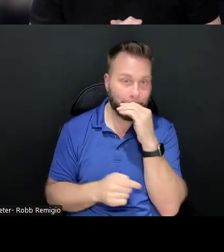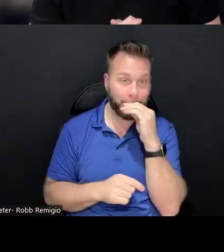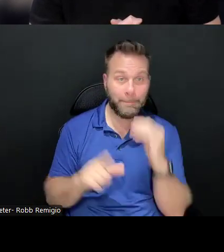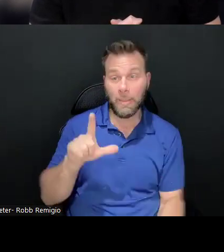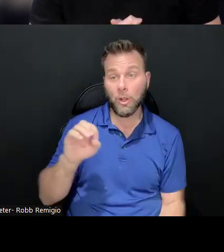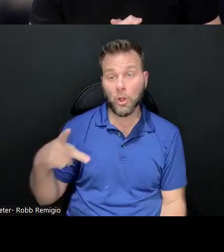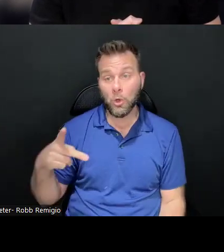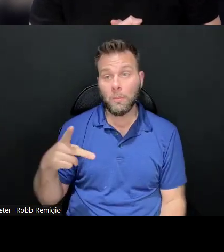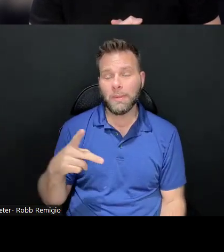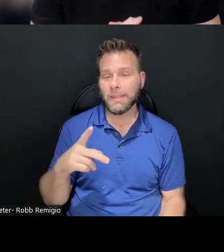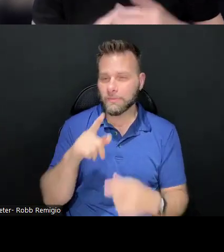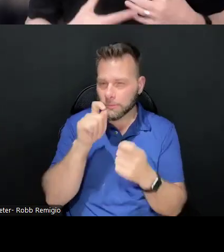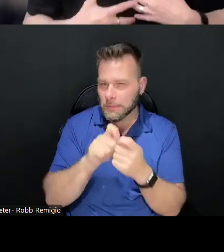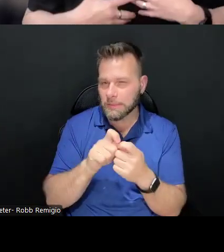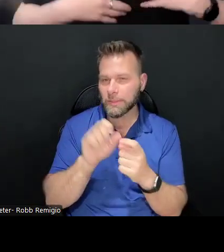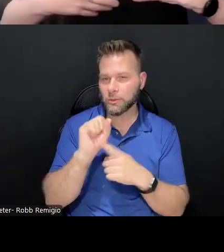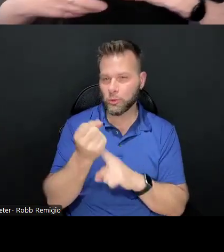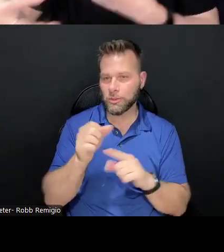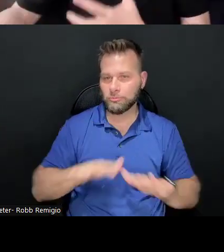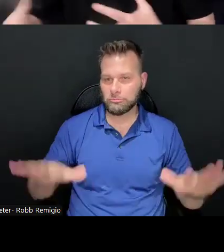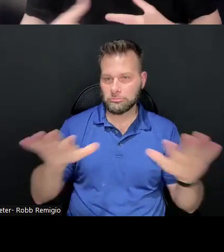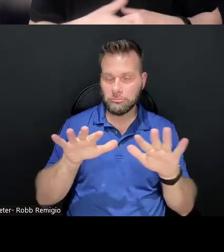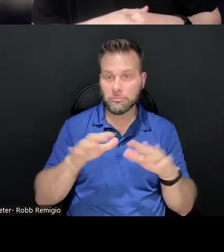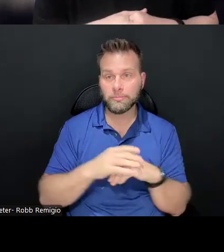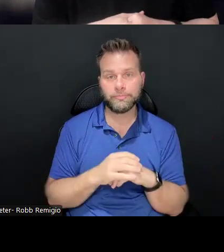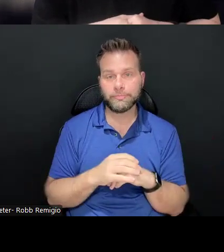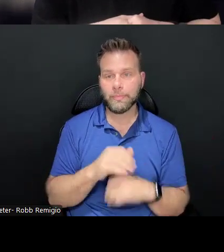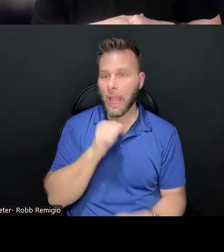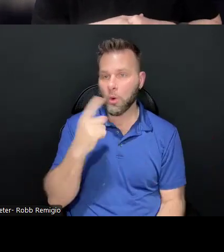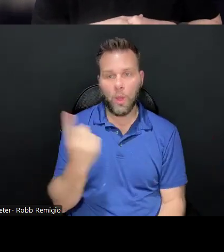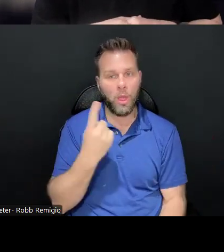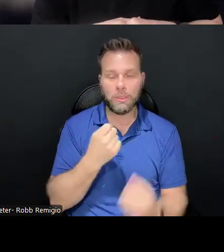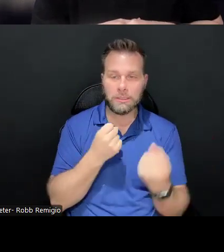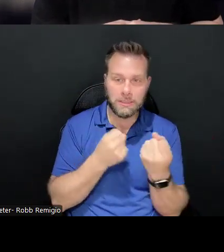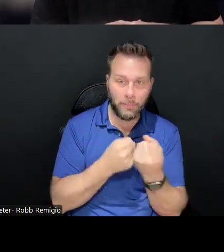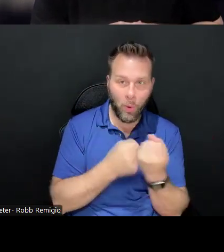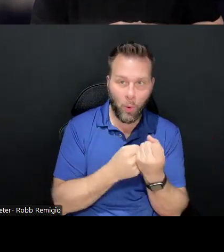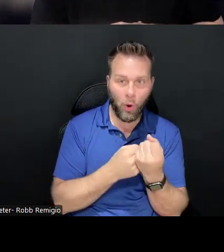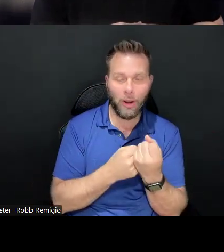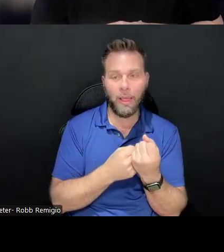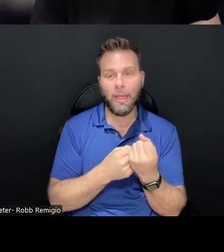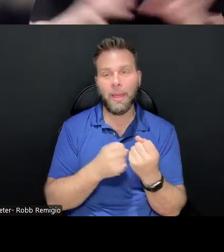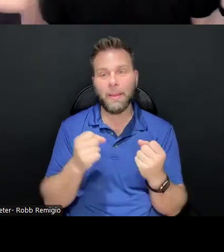And a loop only is useful in This is where I don't always support what the mainstream